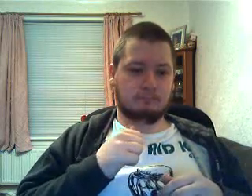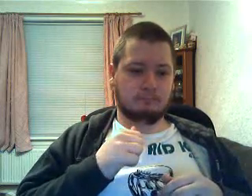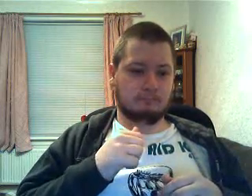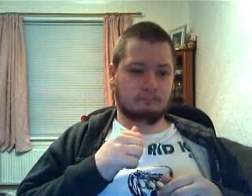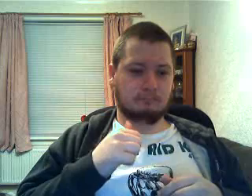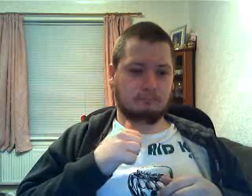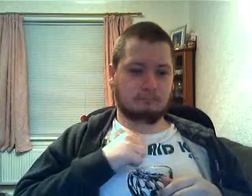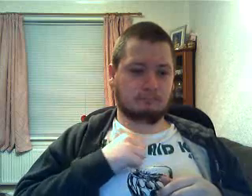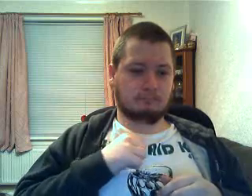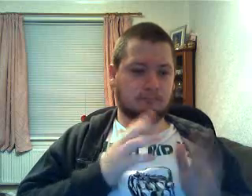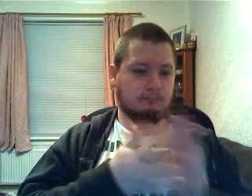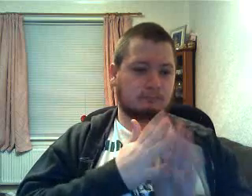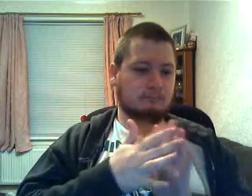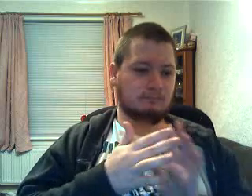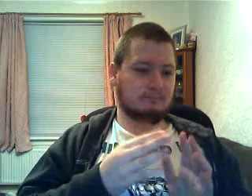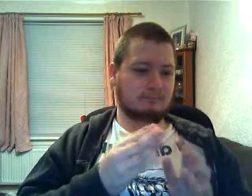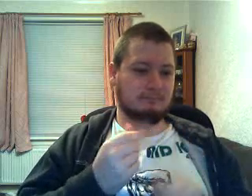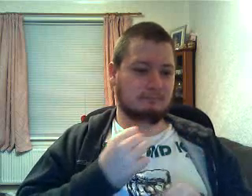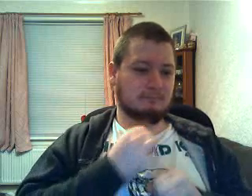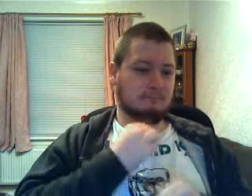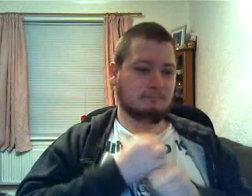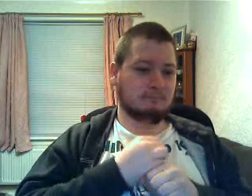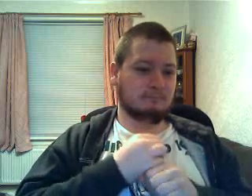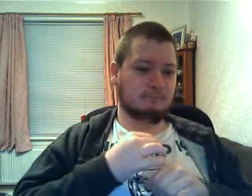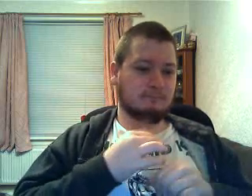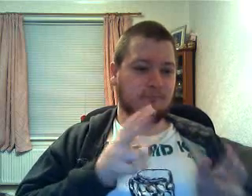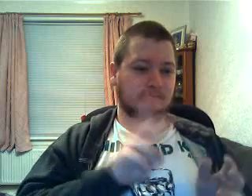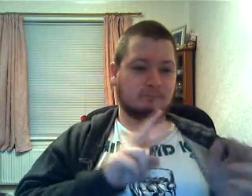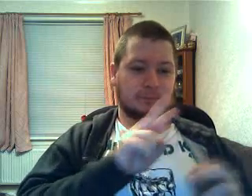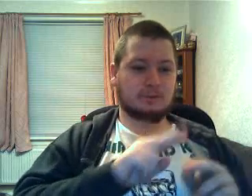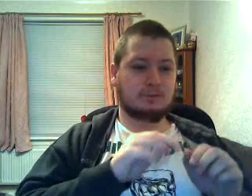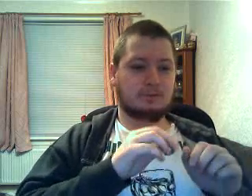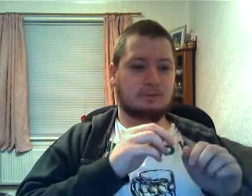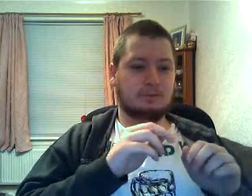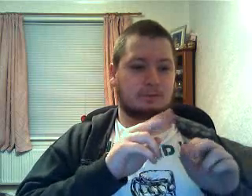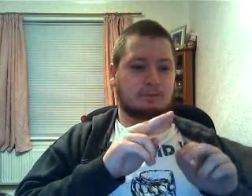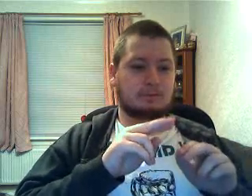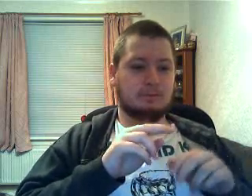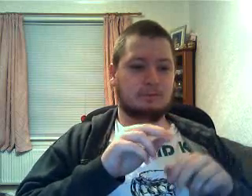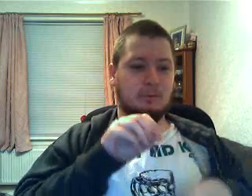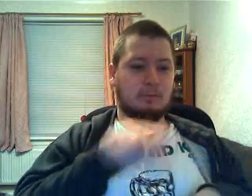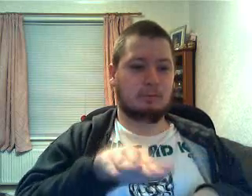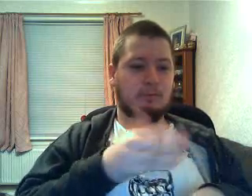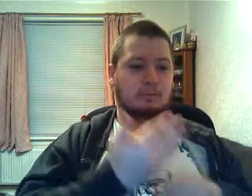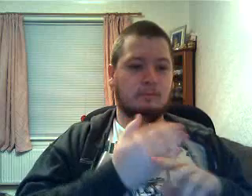Anyway gonna play some games or read/post